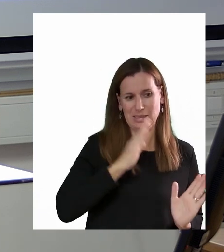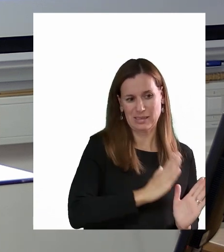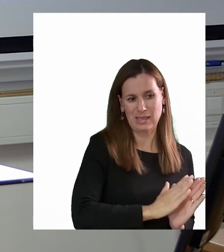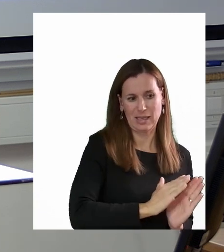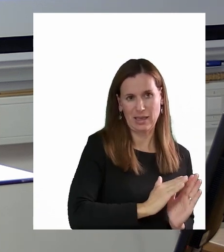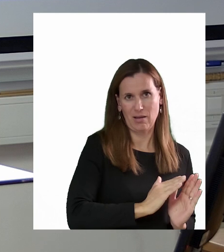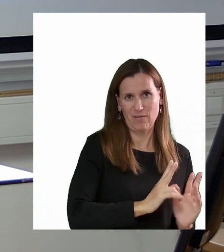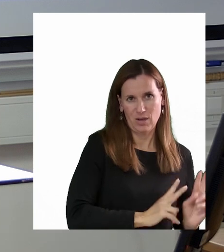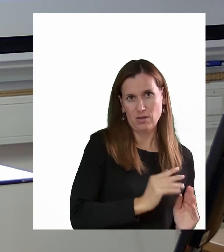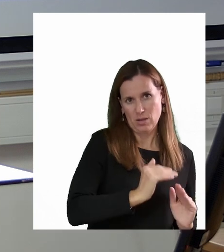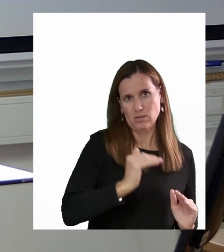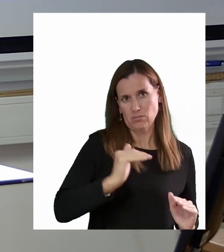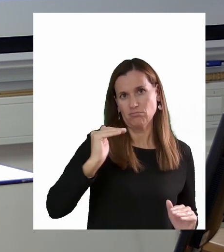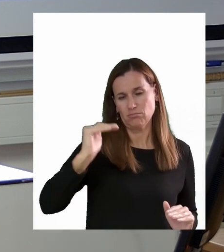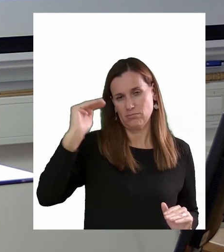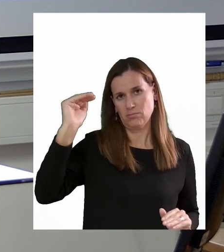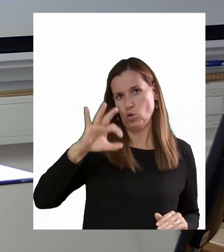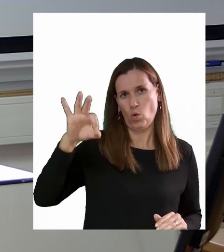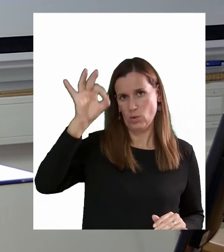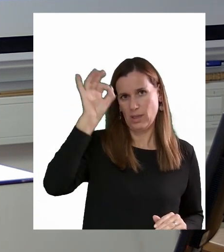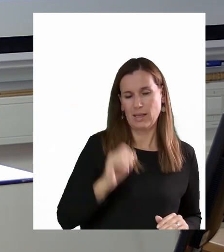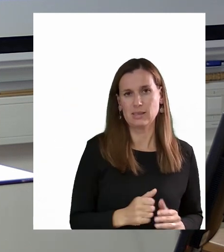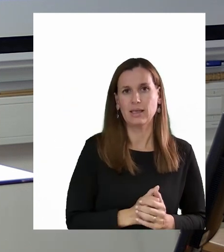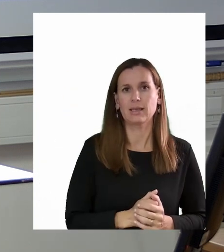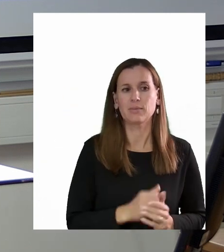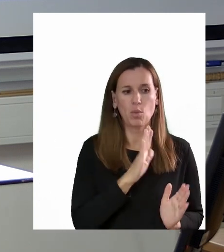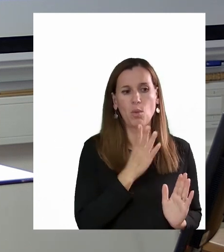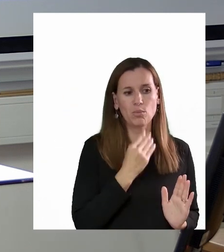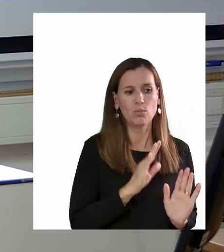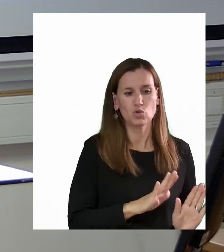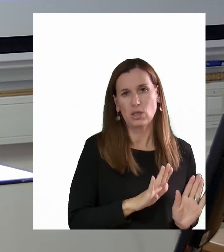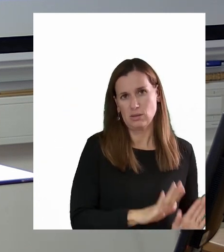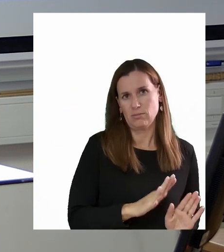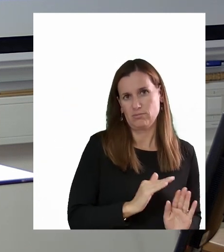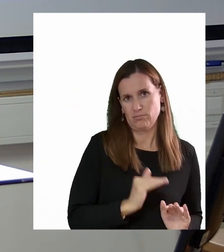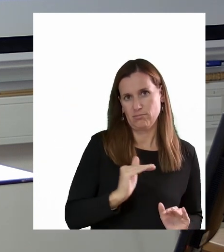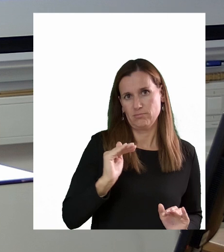this age levels.